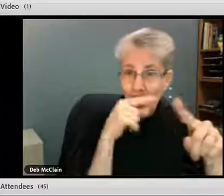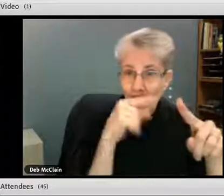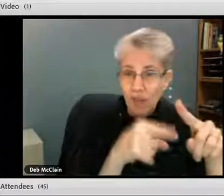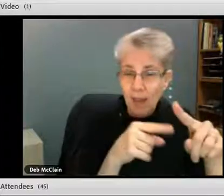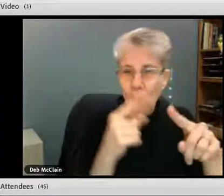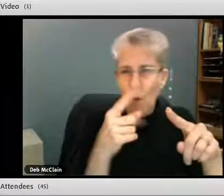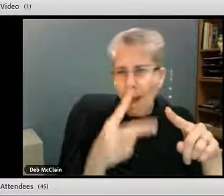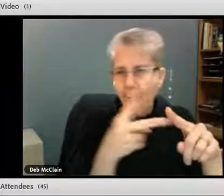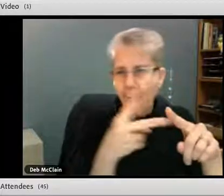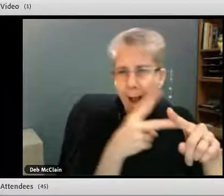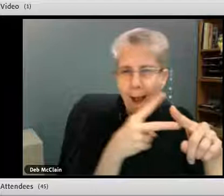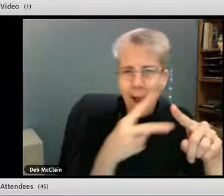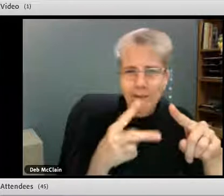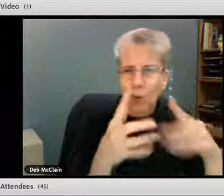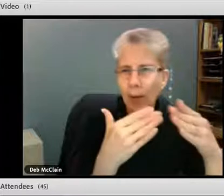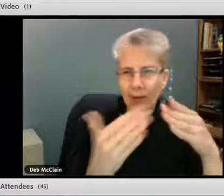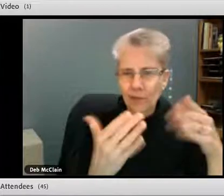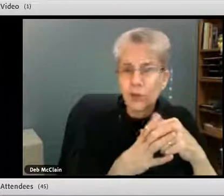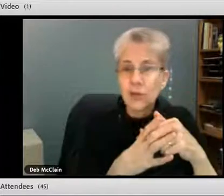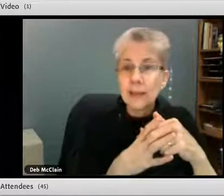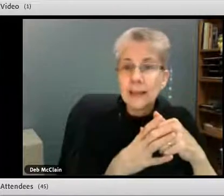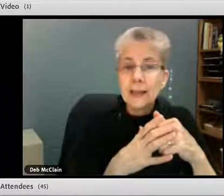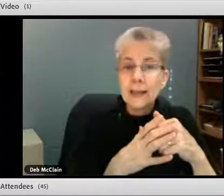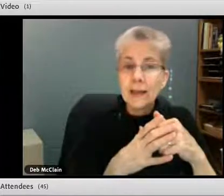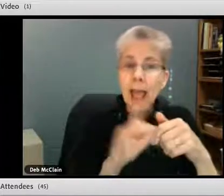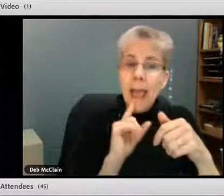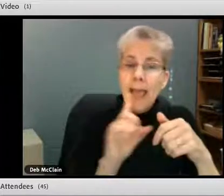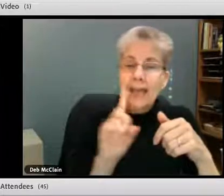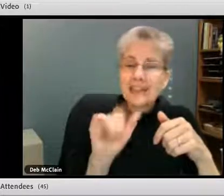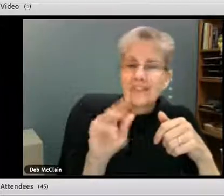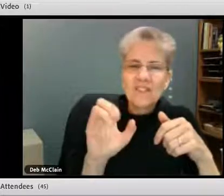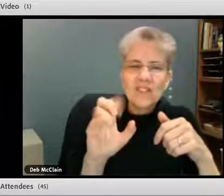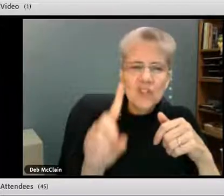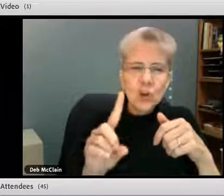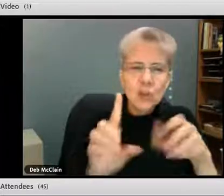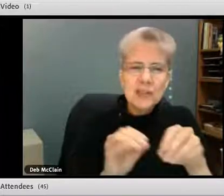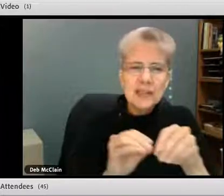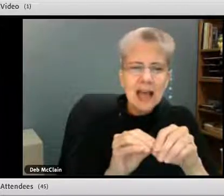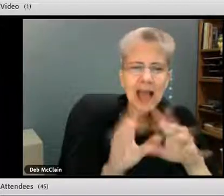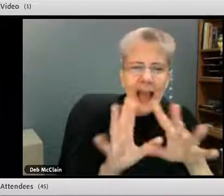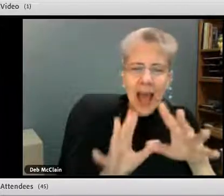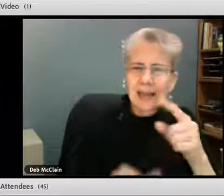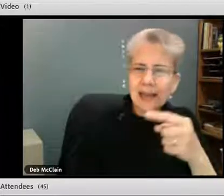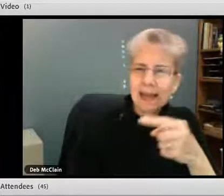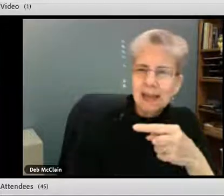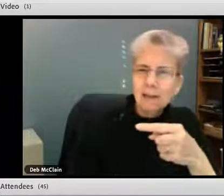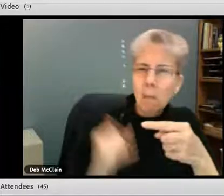Indirect and diffused lighting, which is if you think about the sun or a cloudy day, think very different photos.